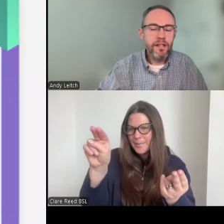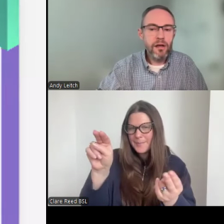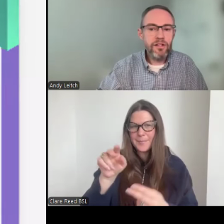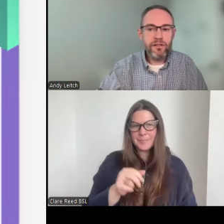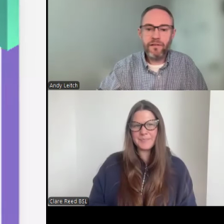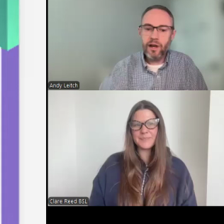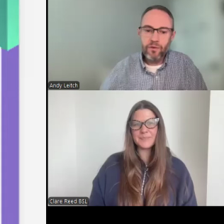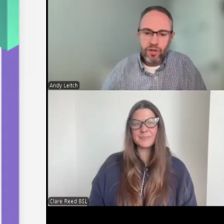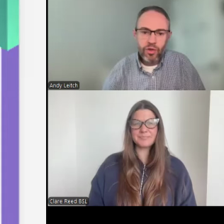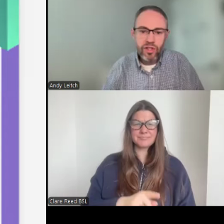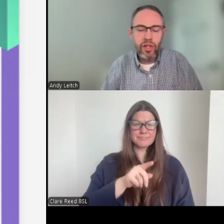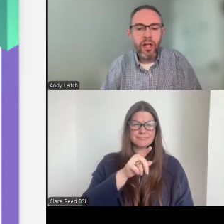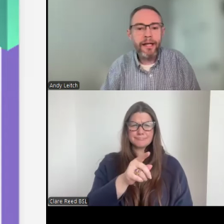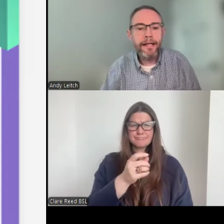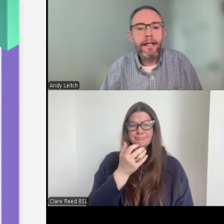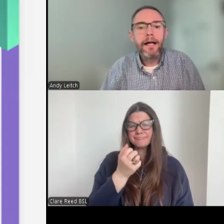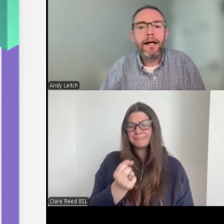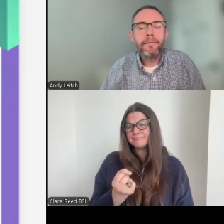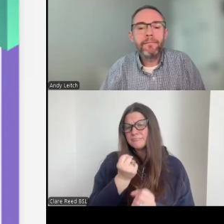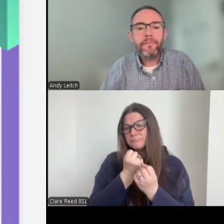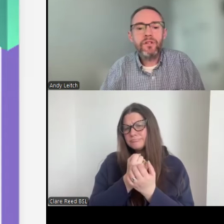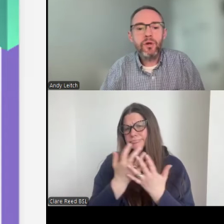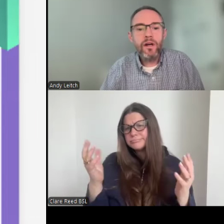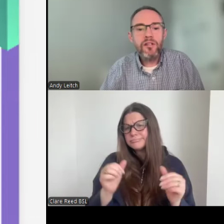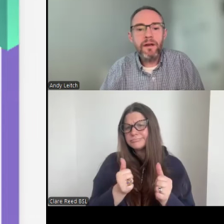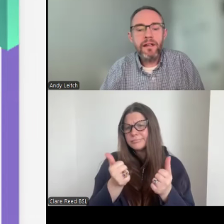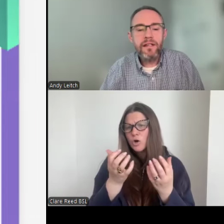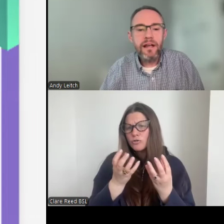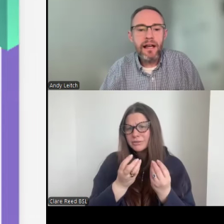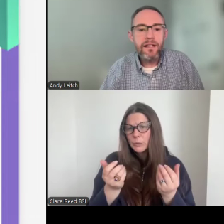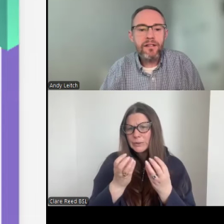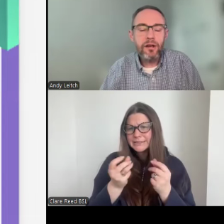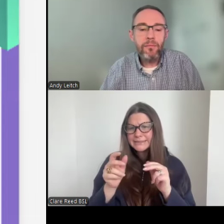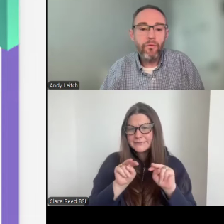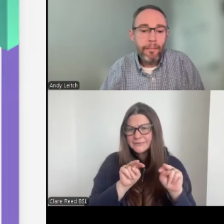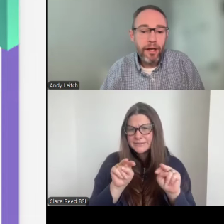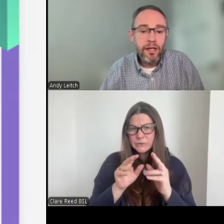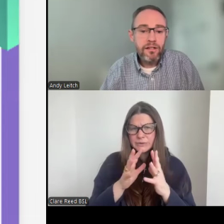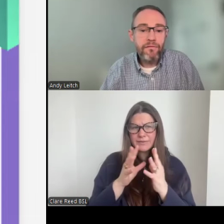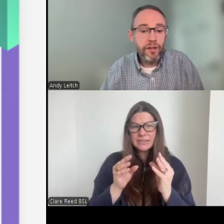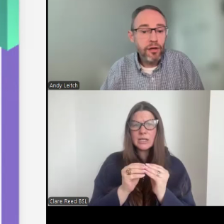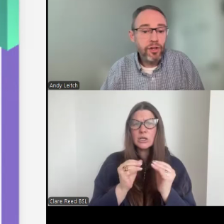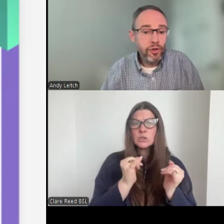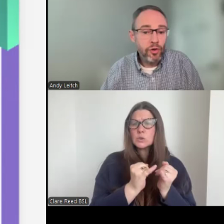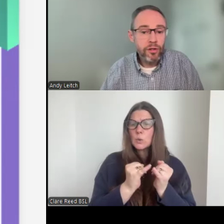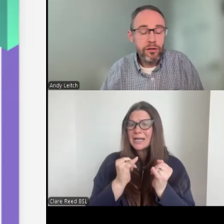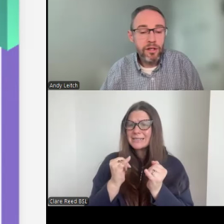There's loads and loads of great resources online. Squarespace has a number of webinars, video tutorials.